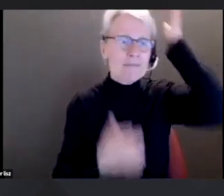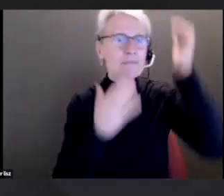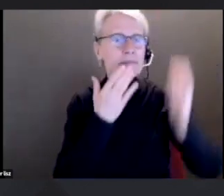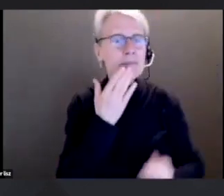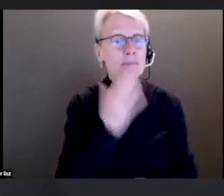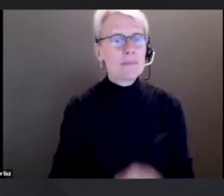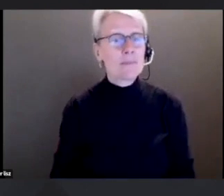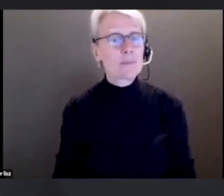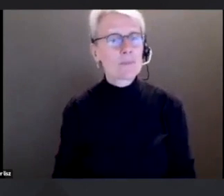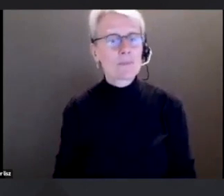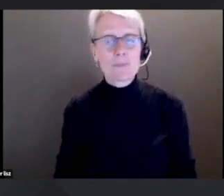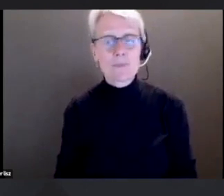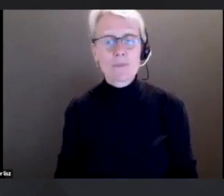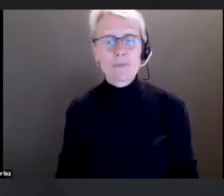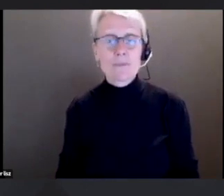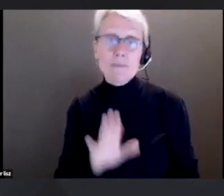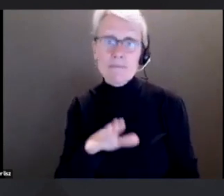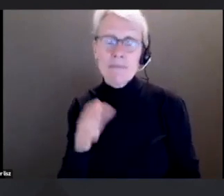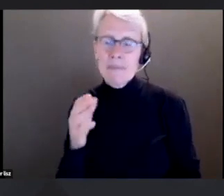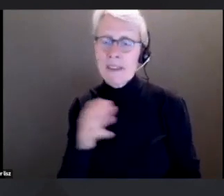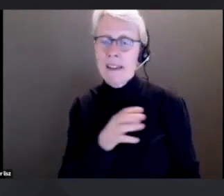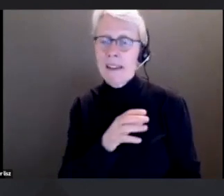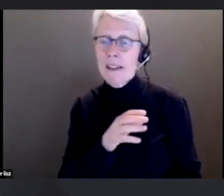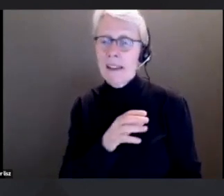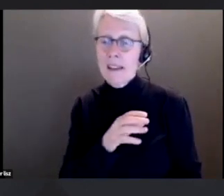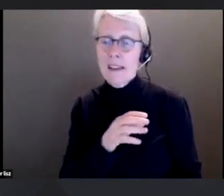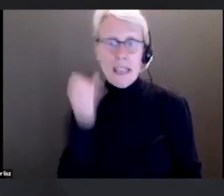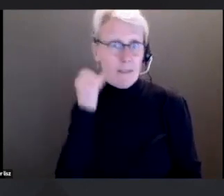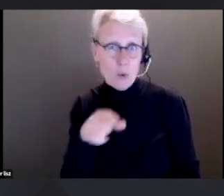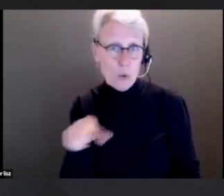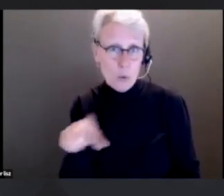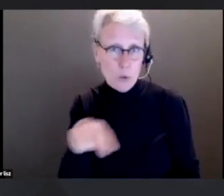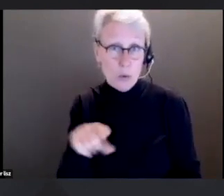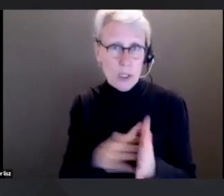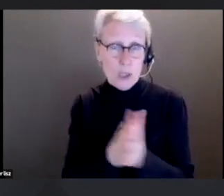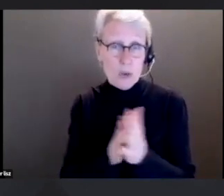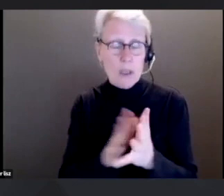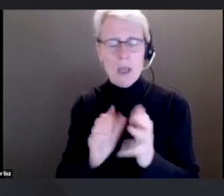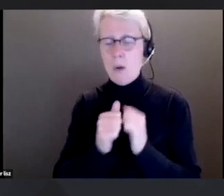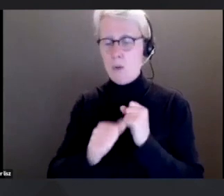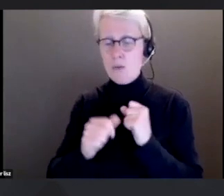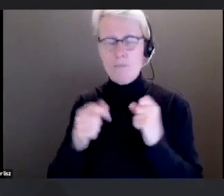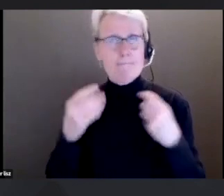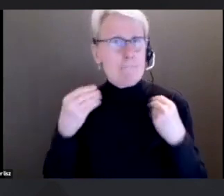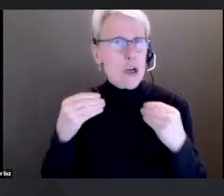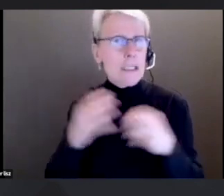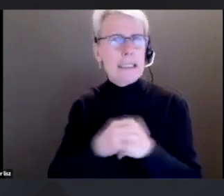more about marketing strategies and really building new connections and engagement strategies, we have a whole certificate program at CASE dedicated